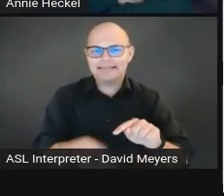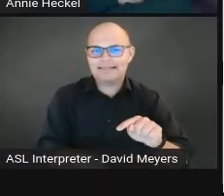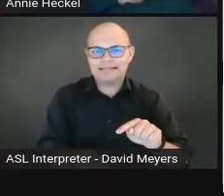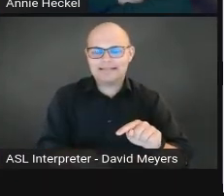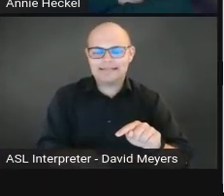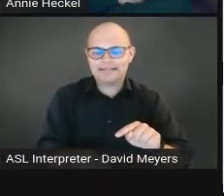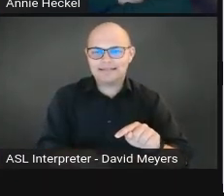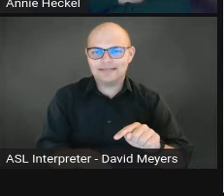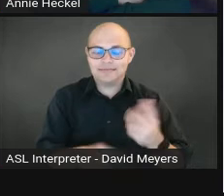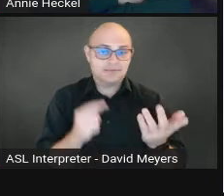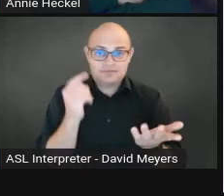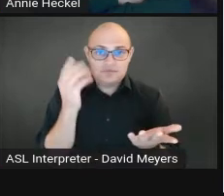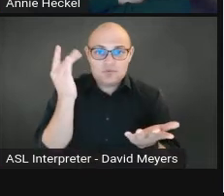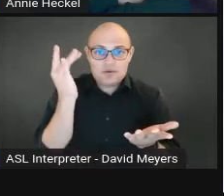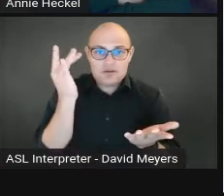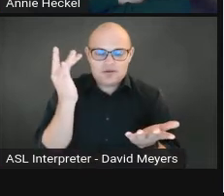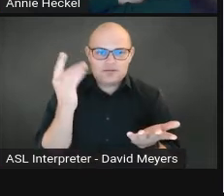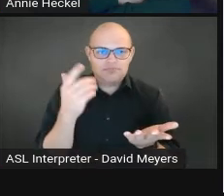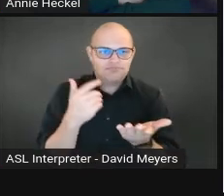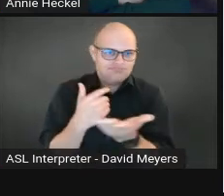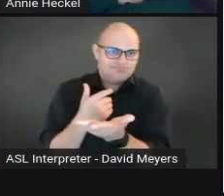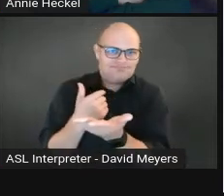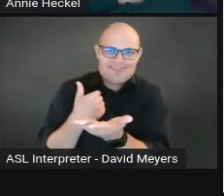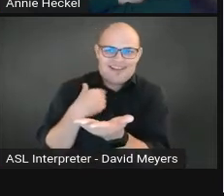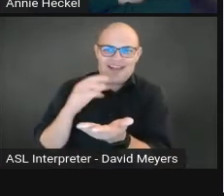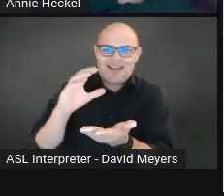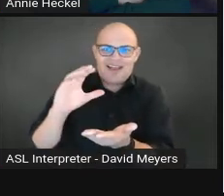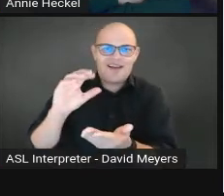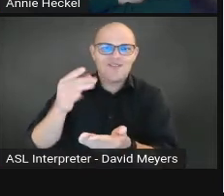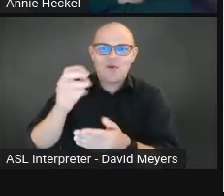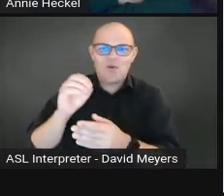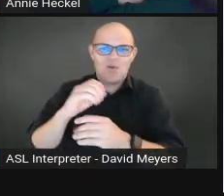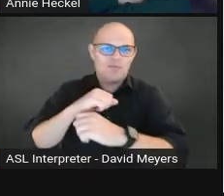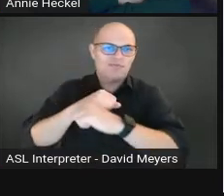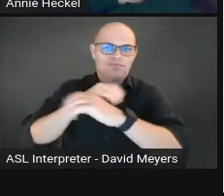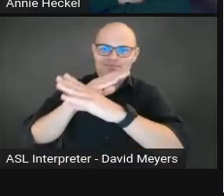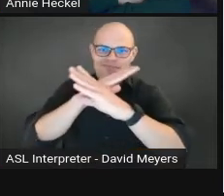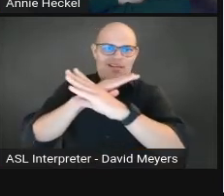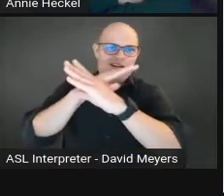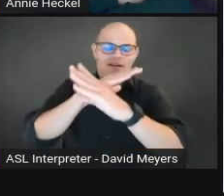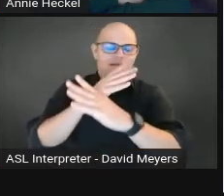because we have these code blocks and they're set to the content.